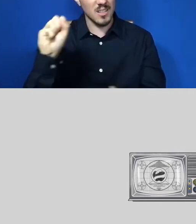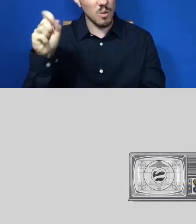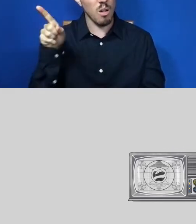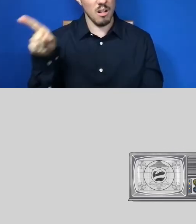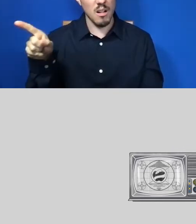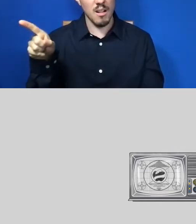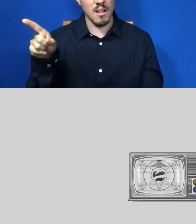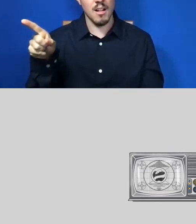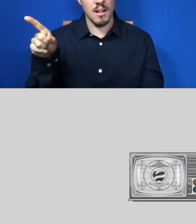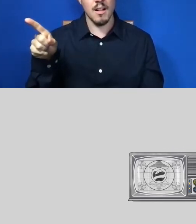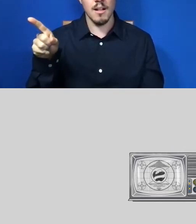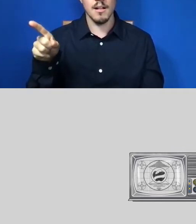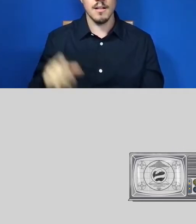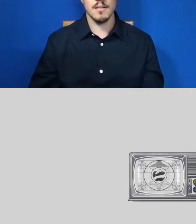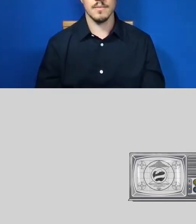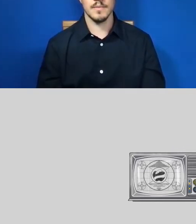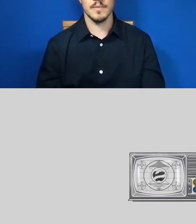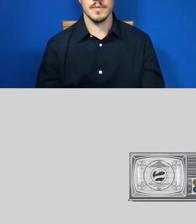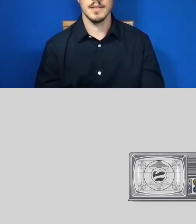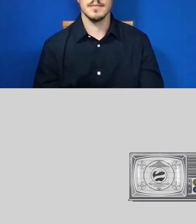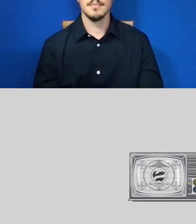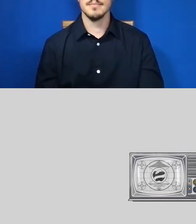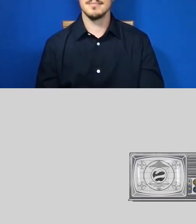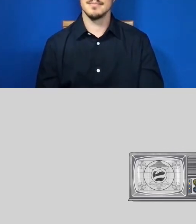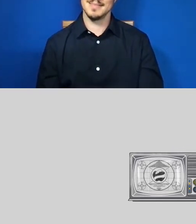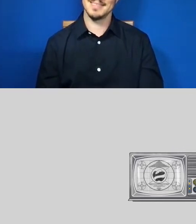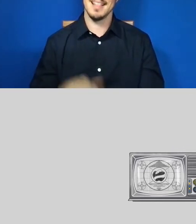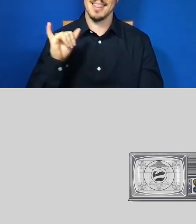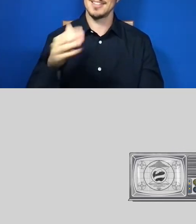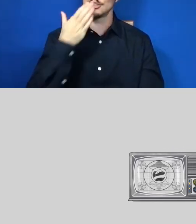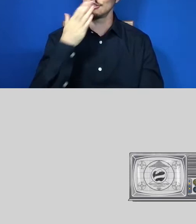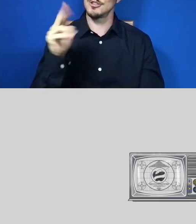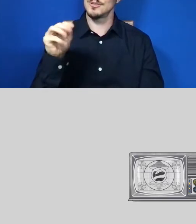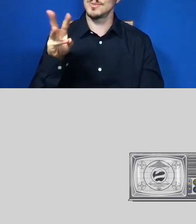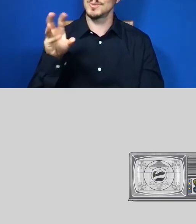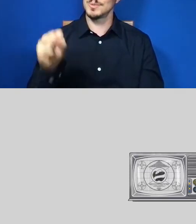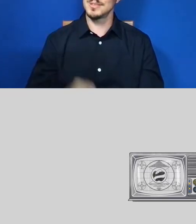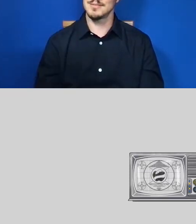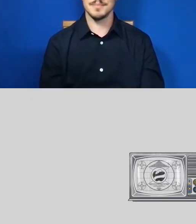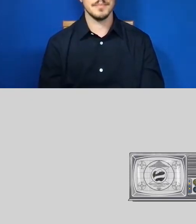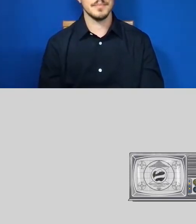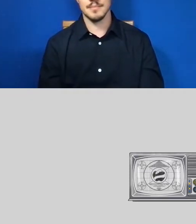and he stands firmly on not requiring college degrees, which is good news.